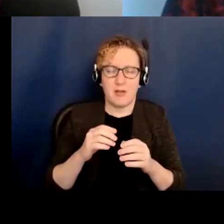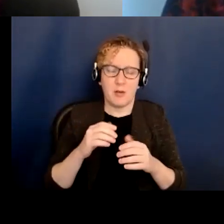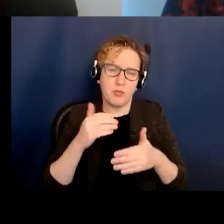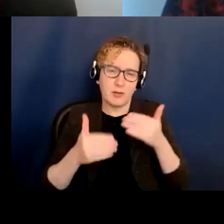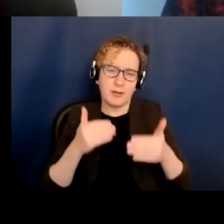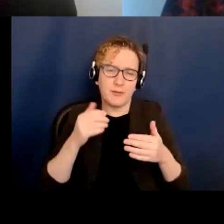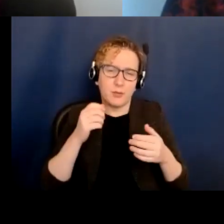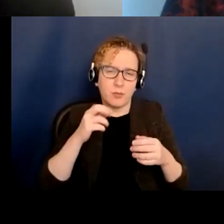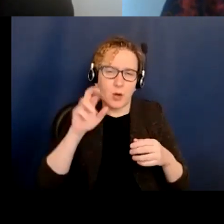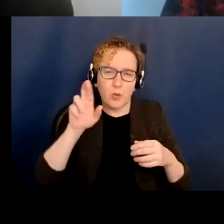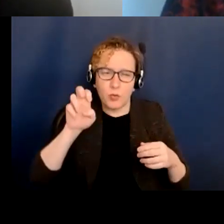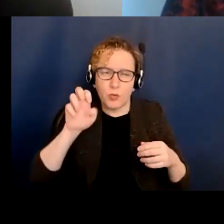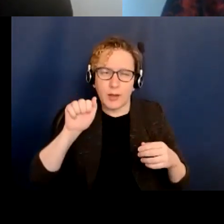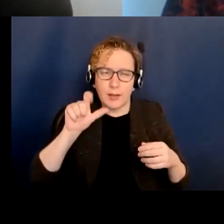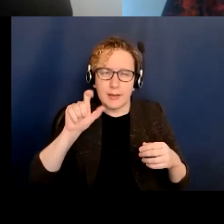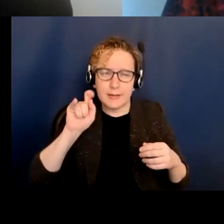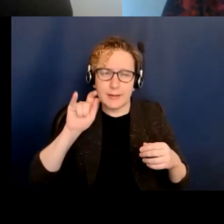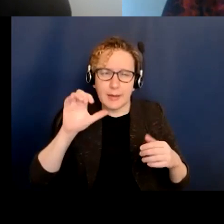and understand the realities of what they will be.